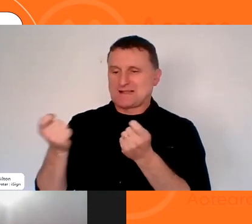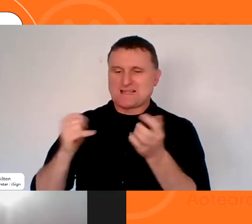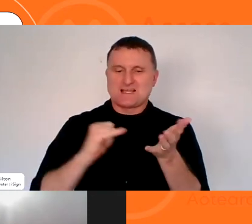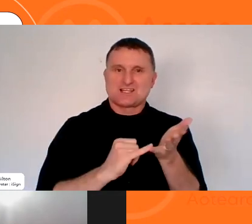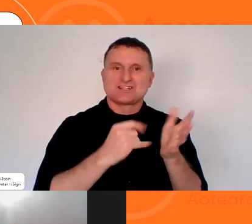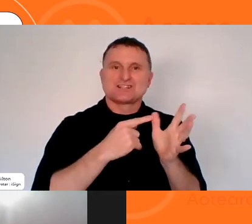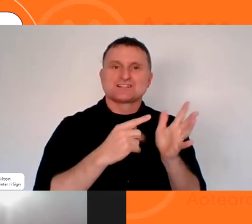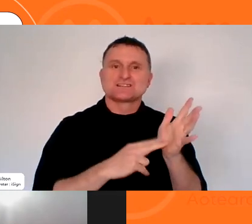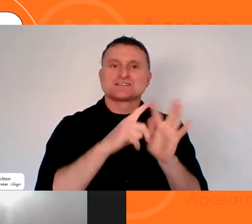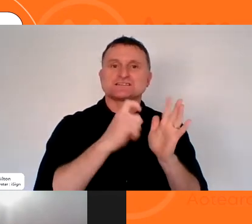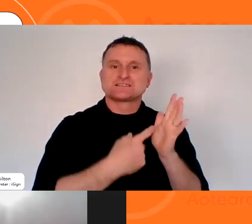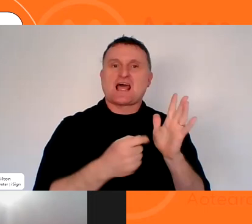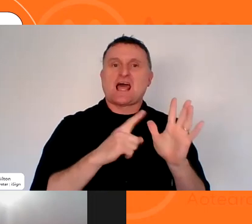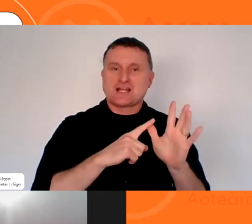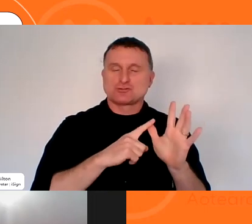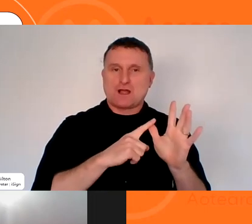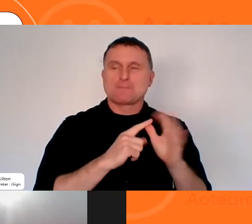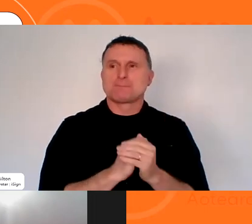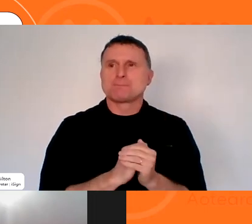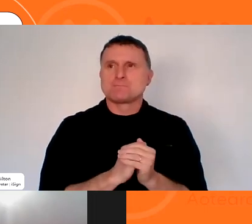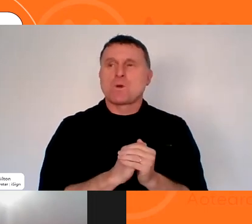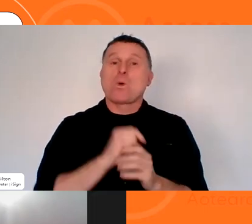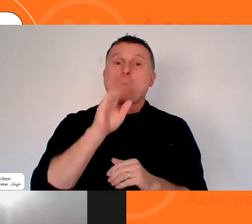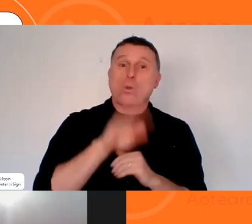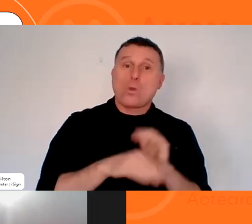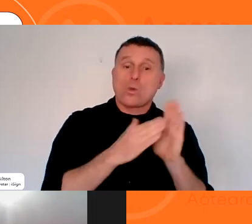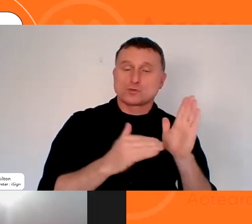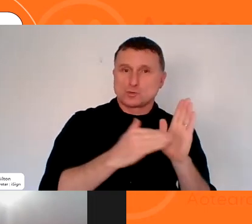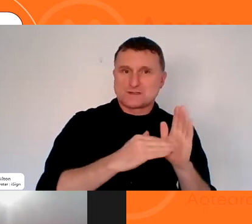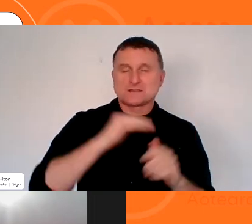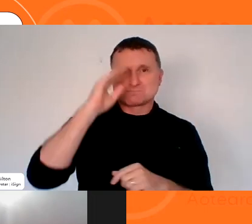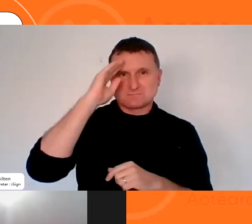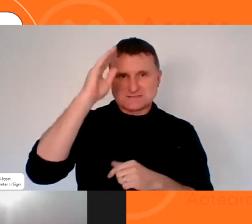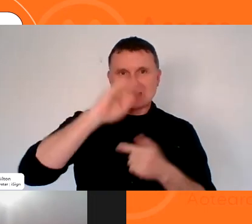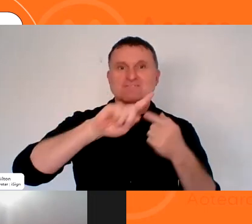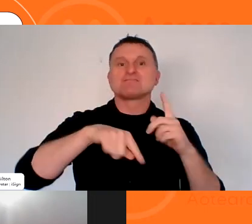National Executive Officer of the New Zealand Down Syndrome Association.